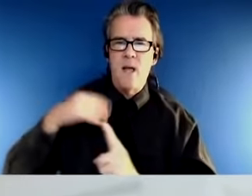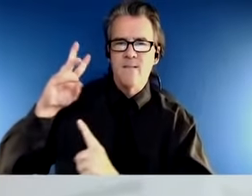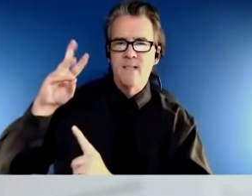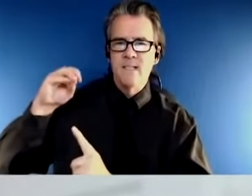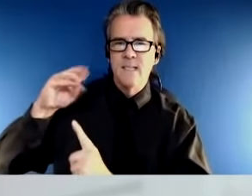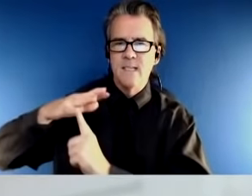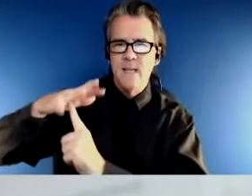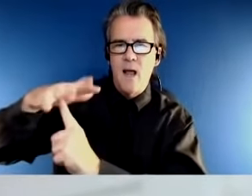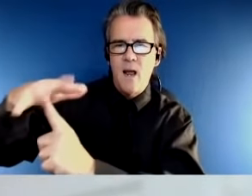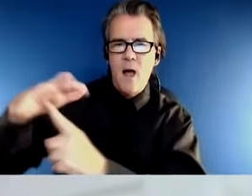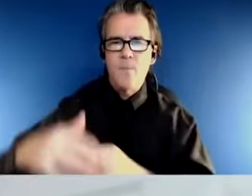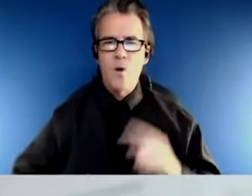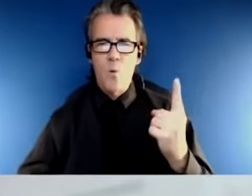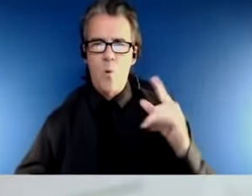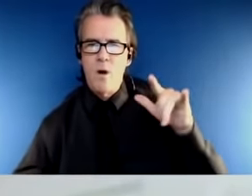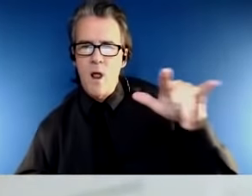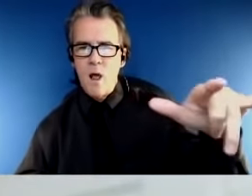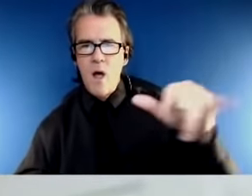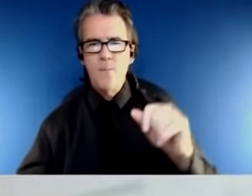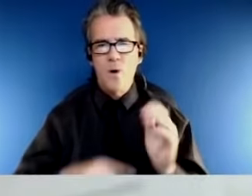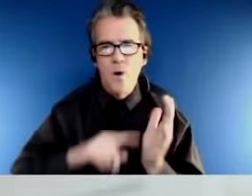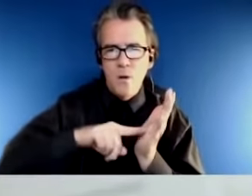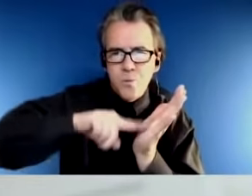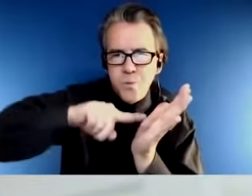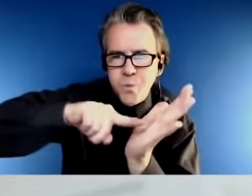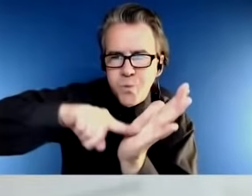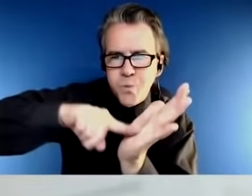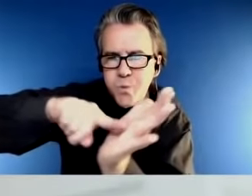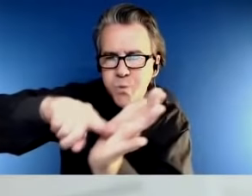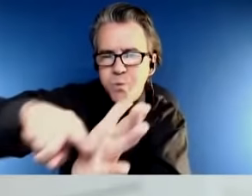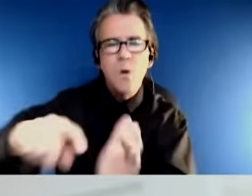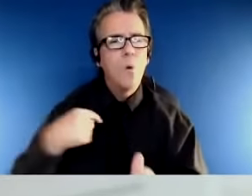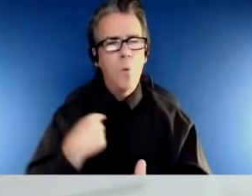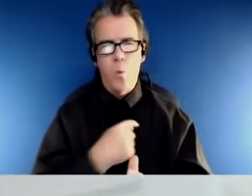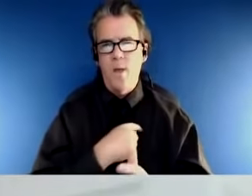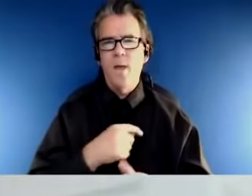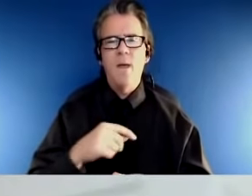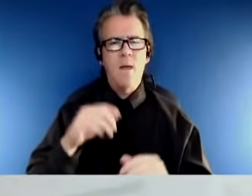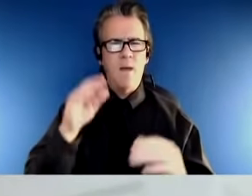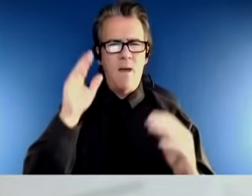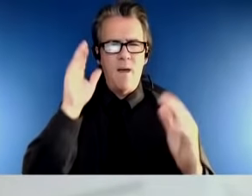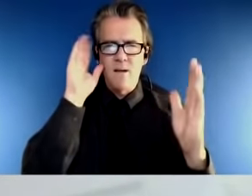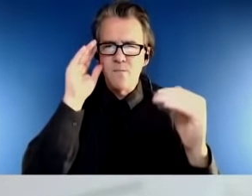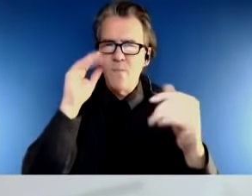We know conditions are not optimal right now for this type of a shutoff, and we really do appreciate your patience.